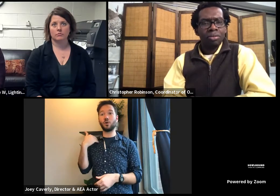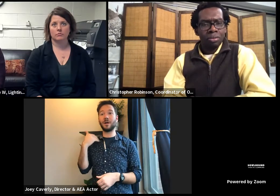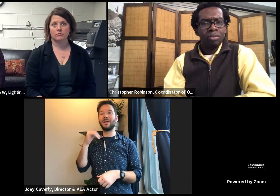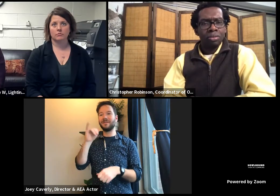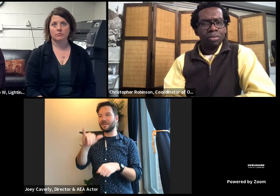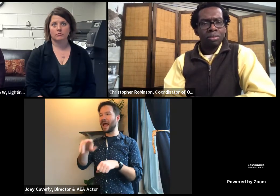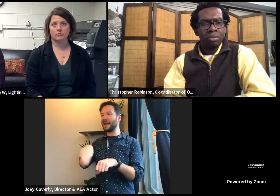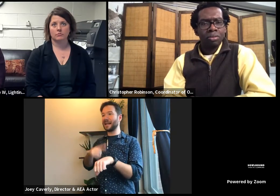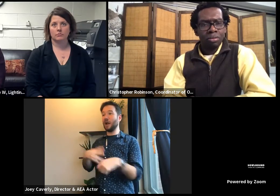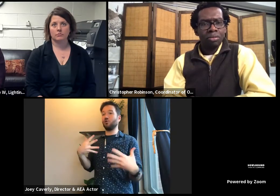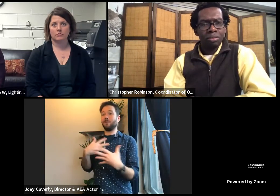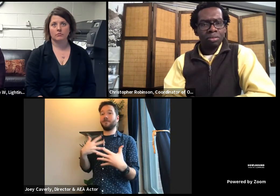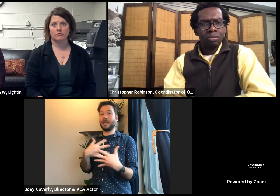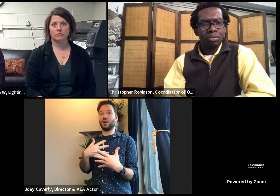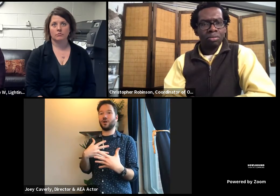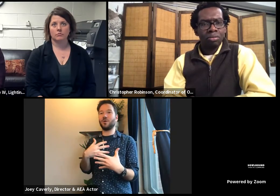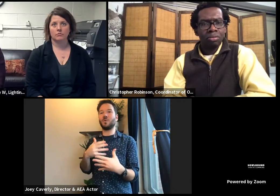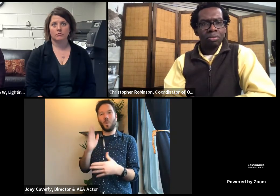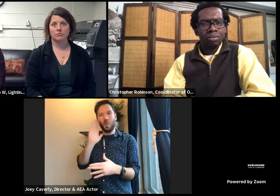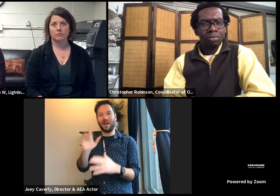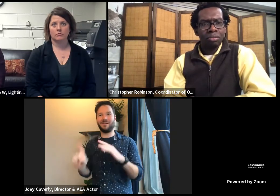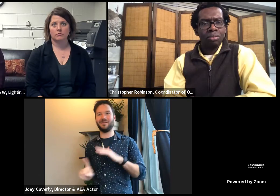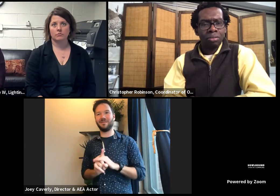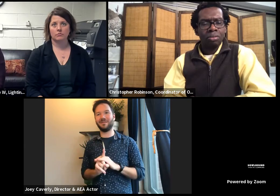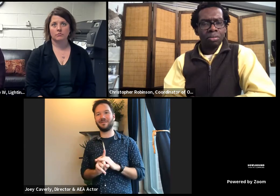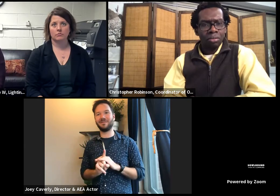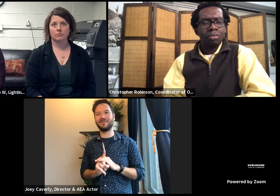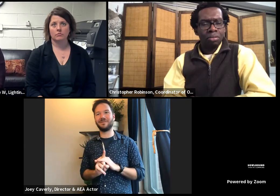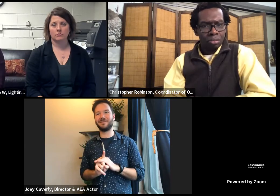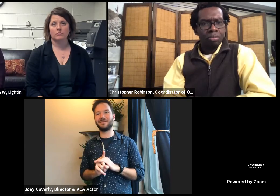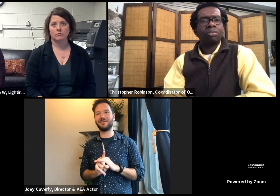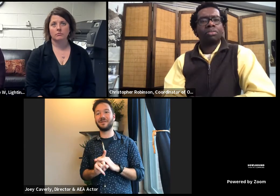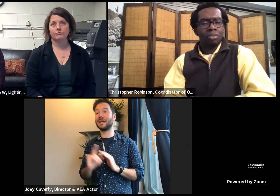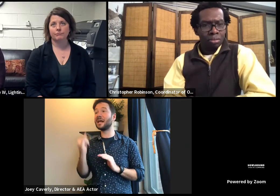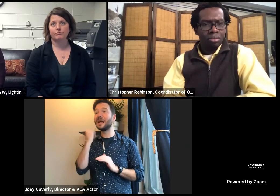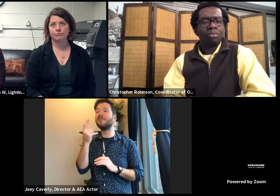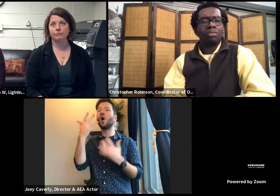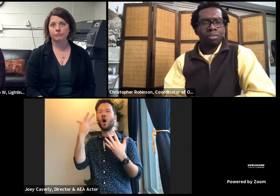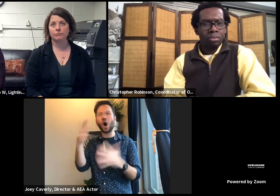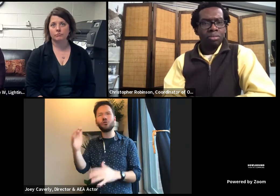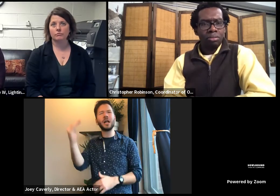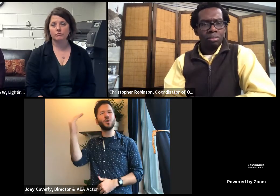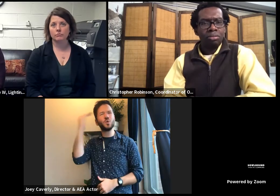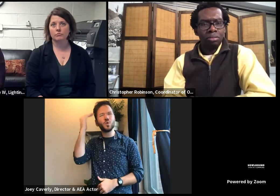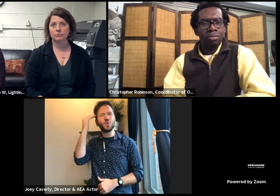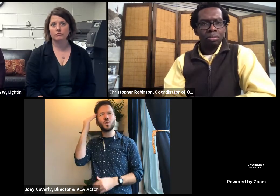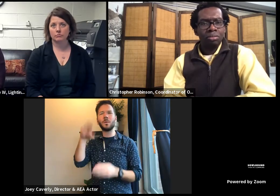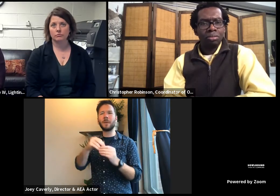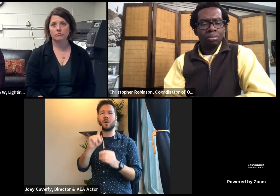These people in the administration had never worked with a deaf artist before, and it's normal for this fear to arise.